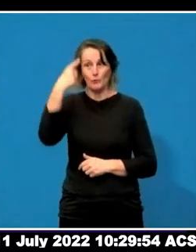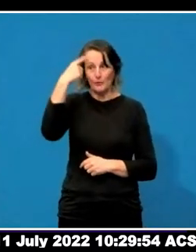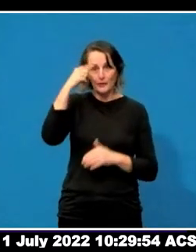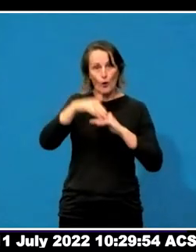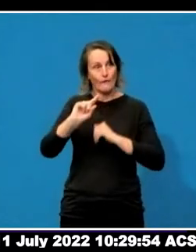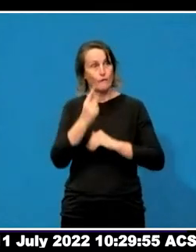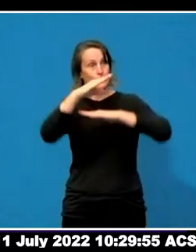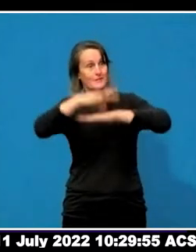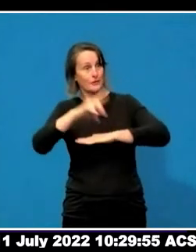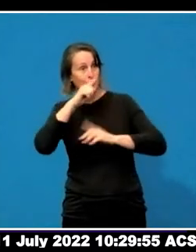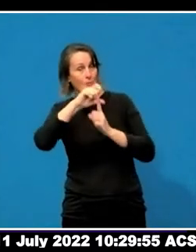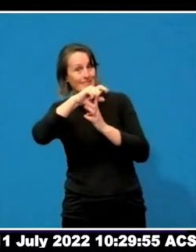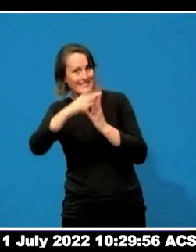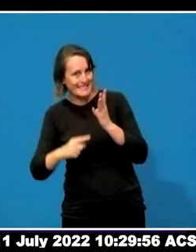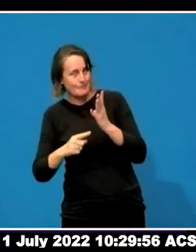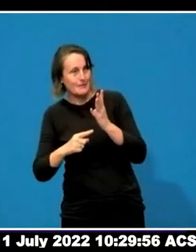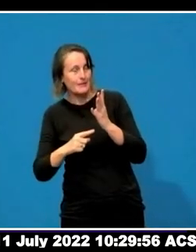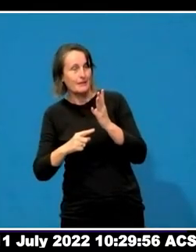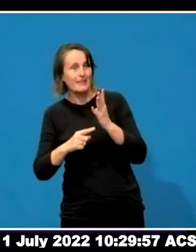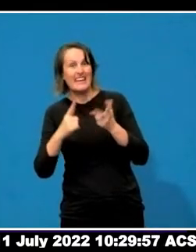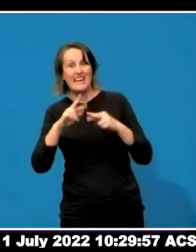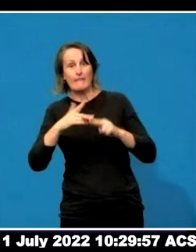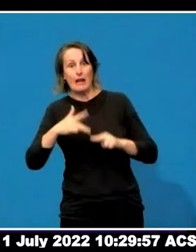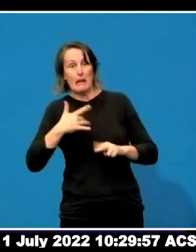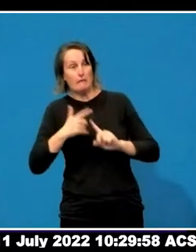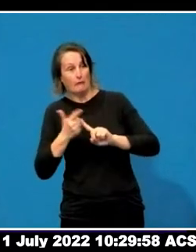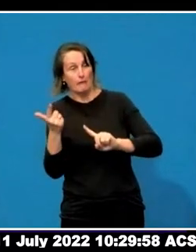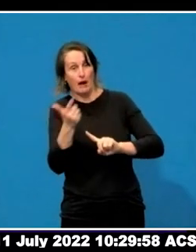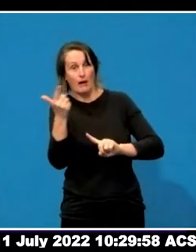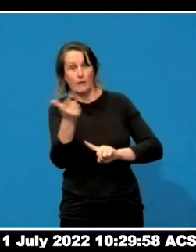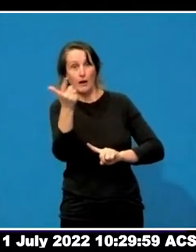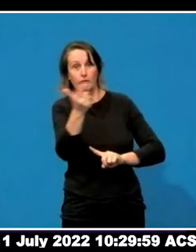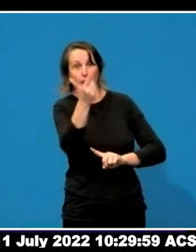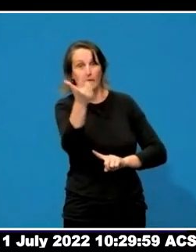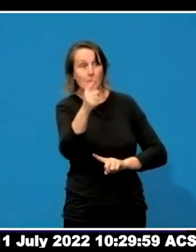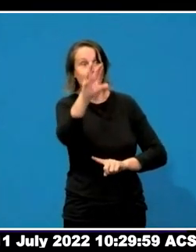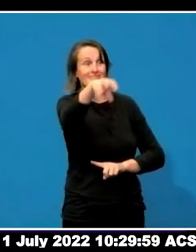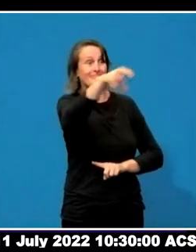with disability in remote and very remote areas who might be eligible to participate in